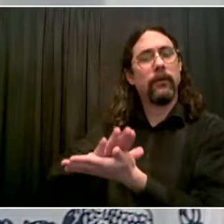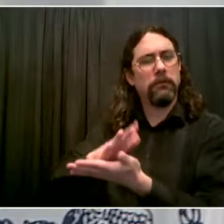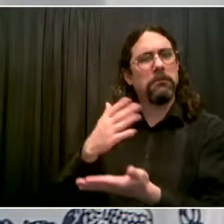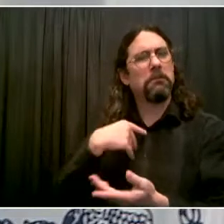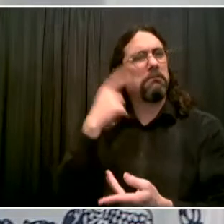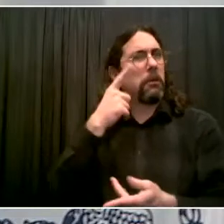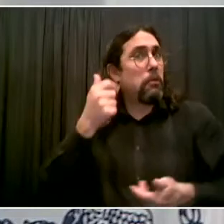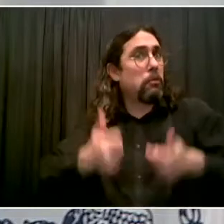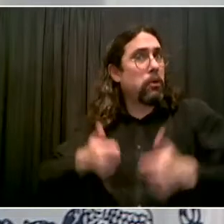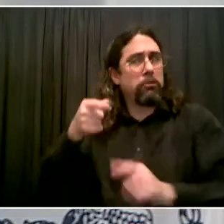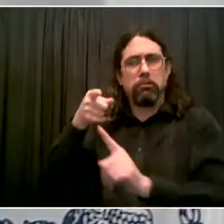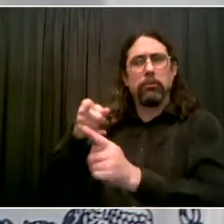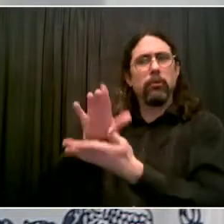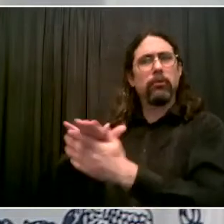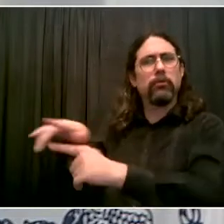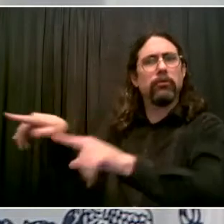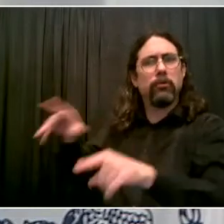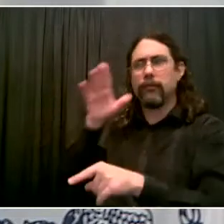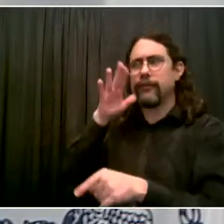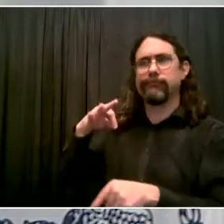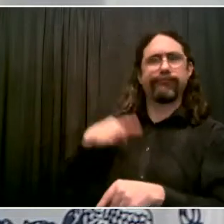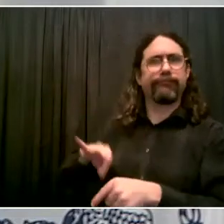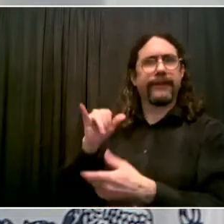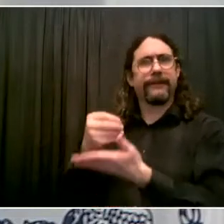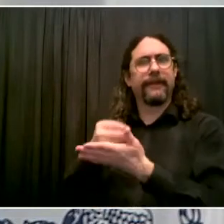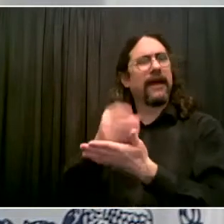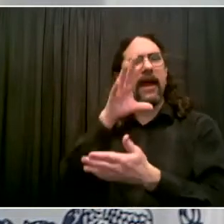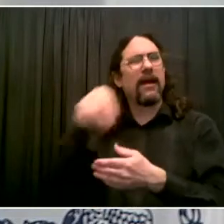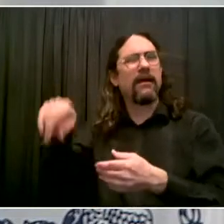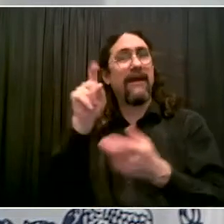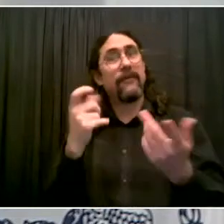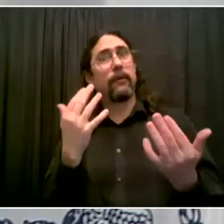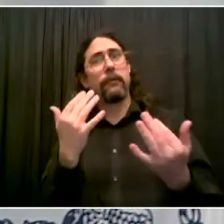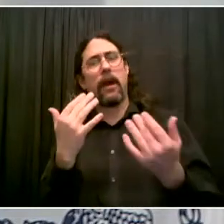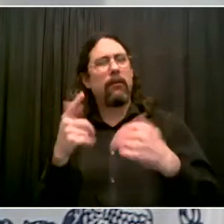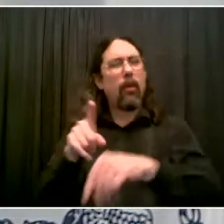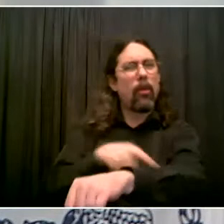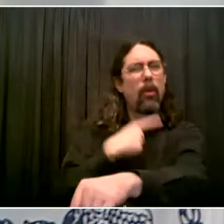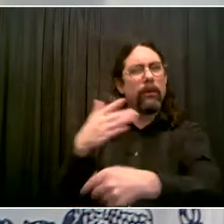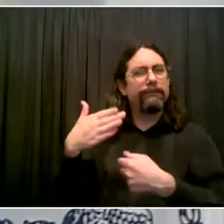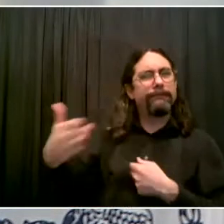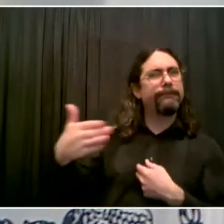SCHOOLS WILL BENEFIT WHY DO YOU THINK IT TAKES SO LONG TOTO GET THIS FUNDING? THANK YOU ANDREA. YOU'RE RIGHT